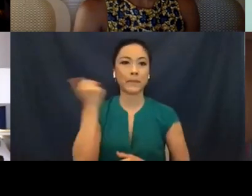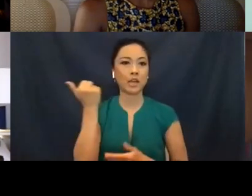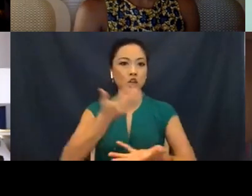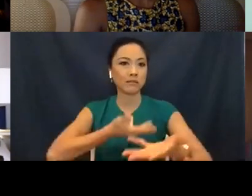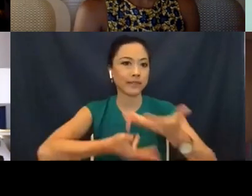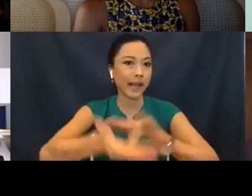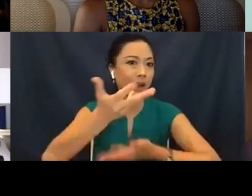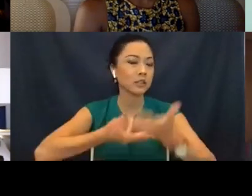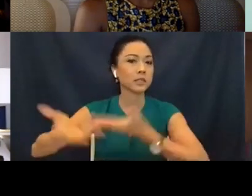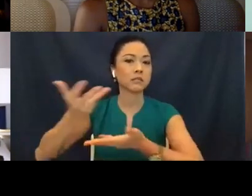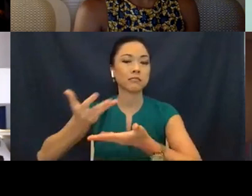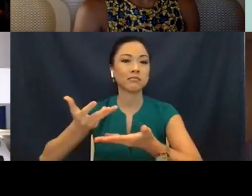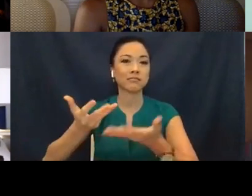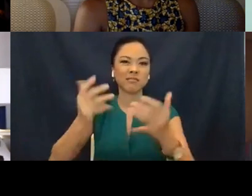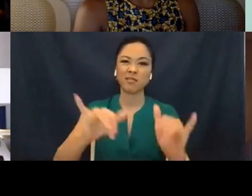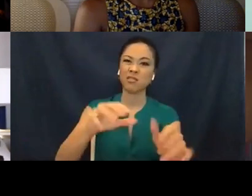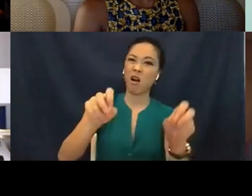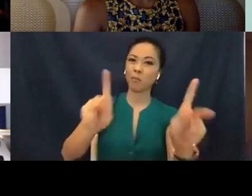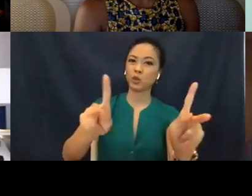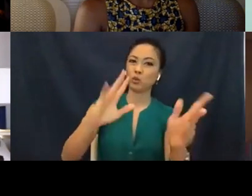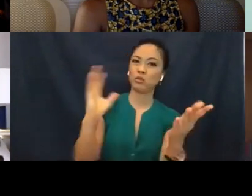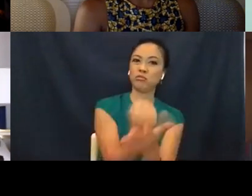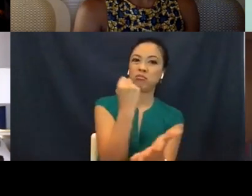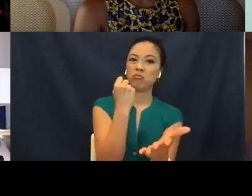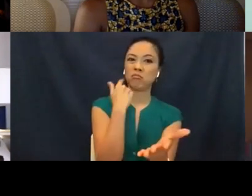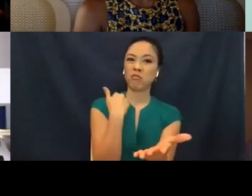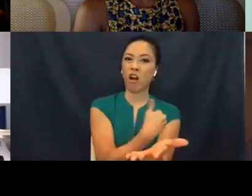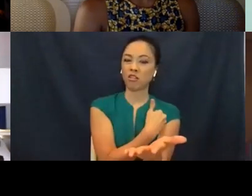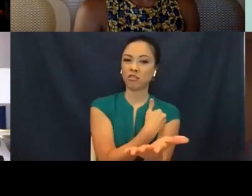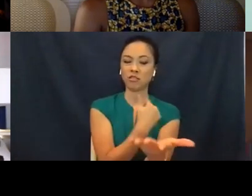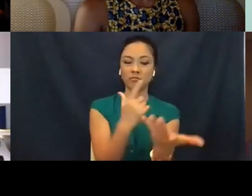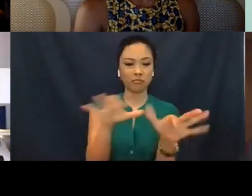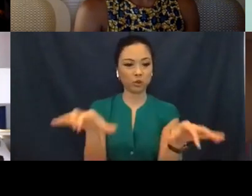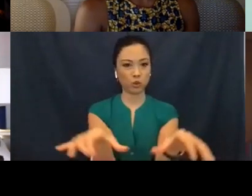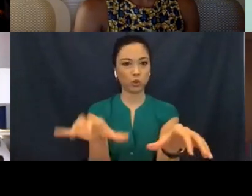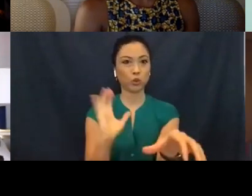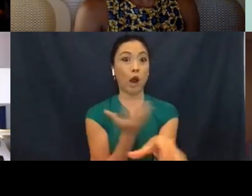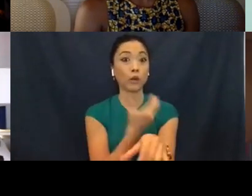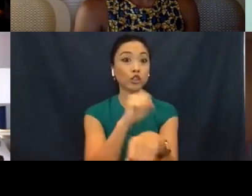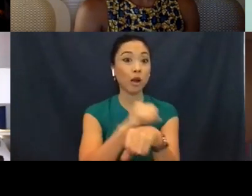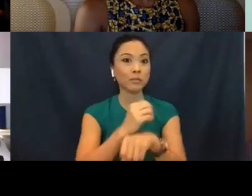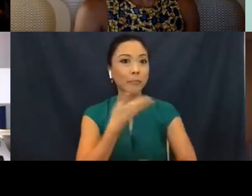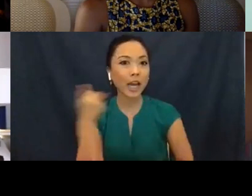jobs better and I think the data coming from the canceled engagements from the spring through